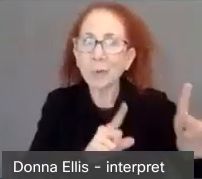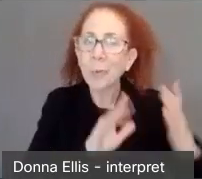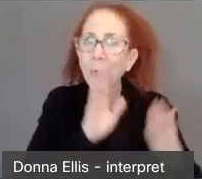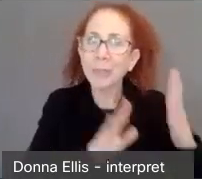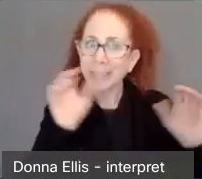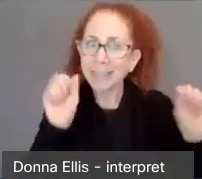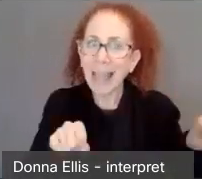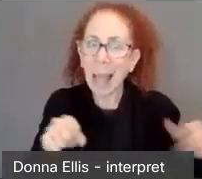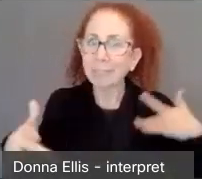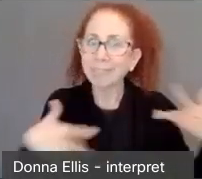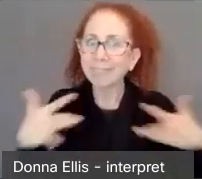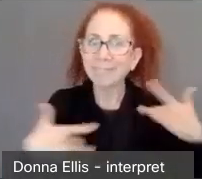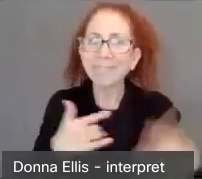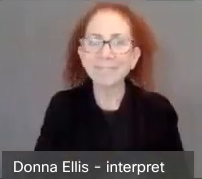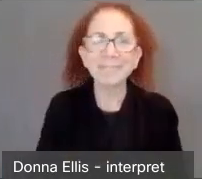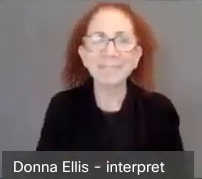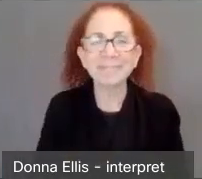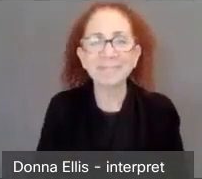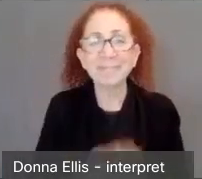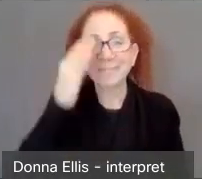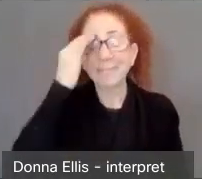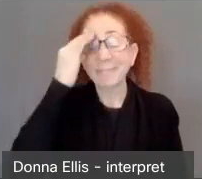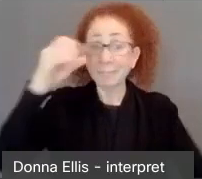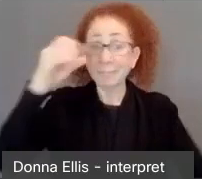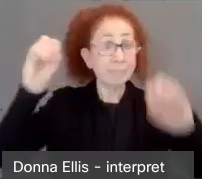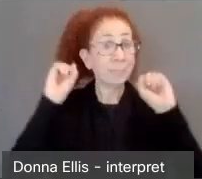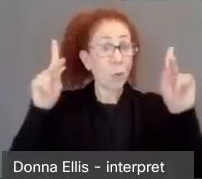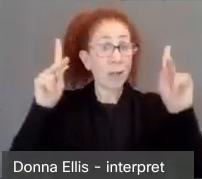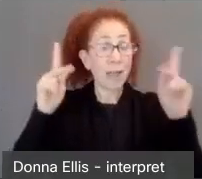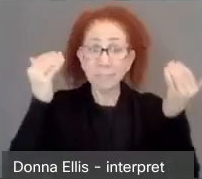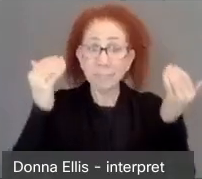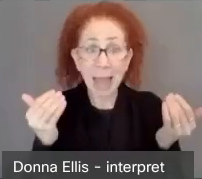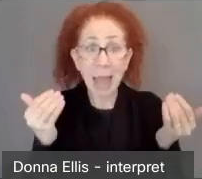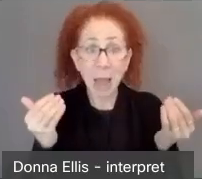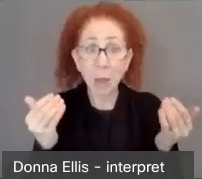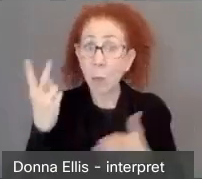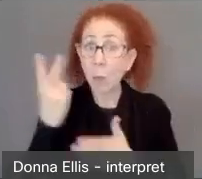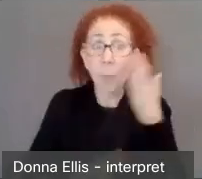pretty exciting. All right. With that, I, we are both happy to take questions.